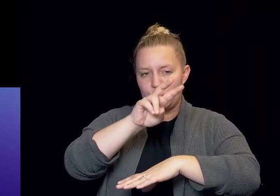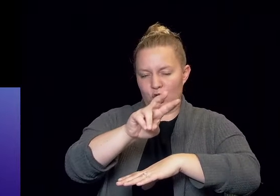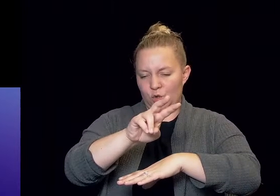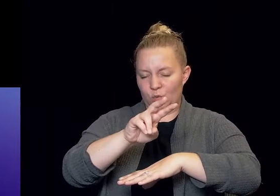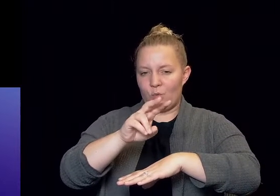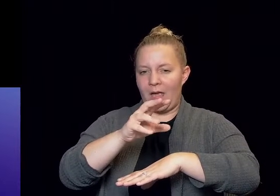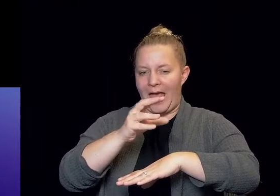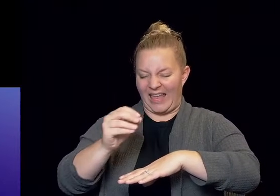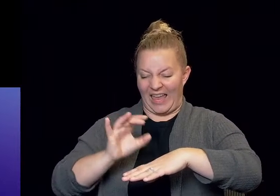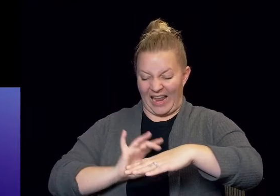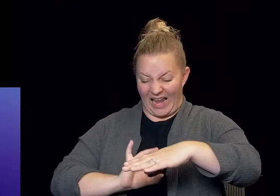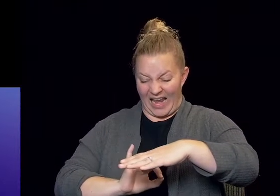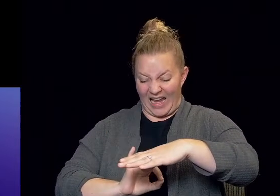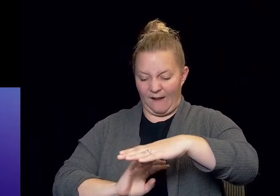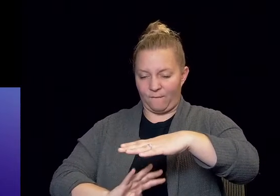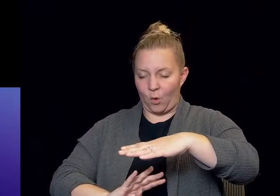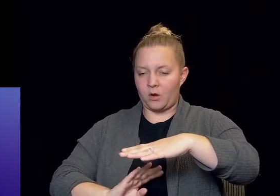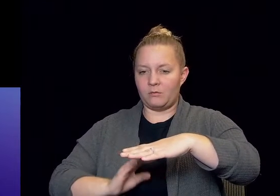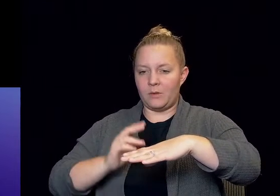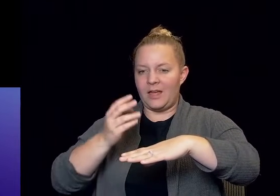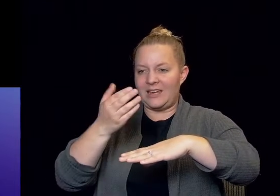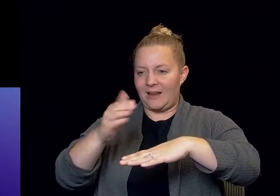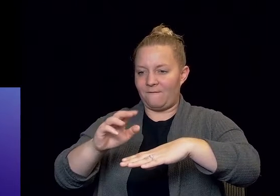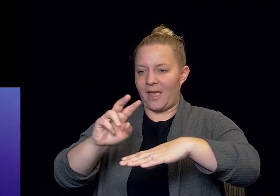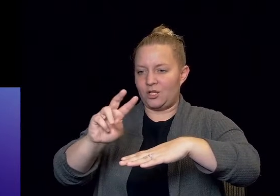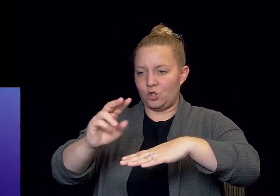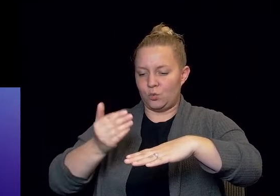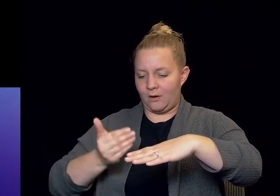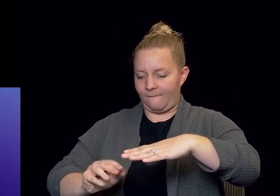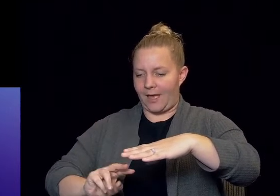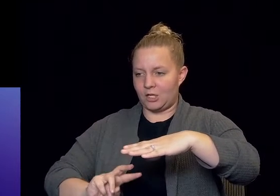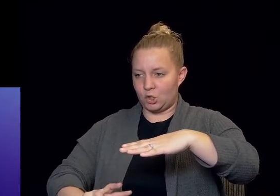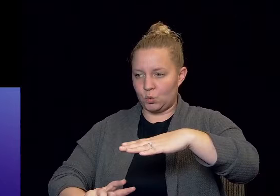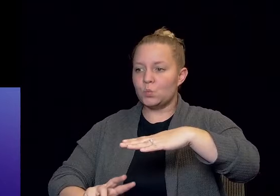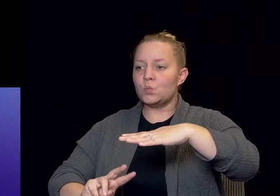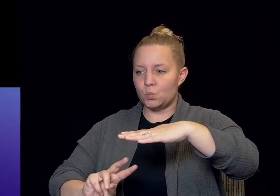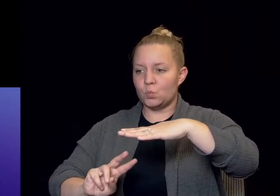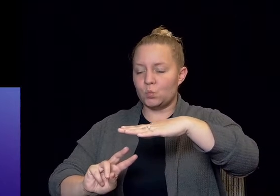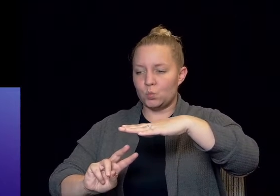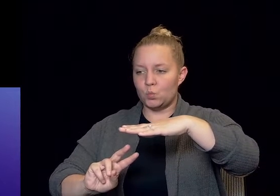that number is 2. So, when I divide both the top and the bottom, or the numerator and denominator, by 2,